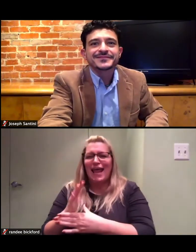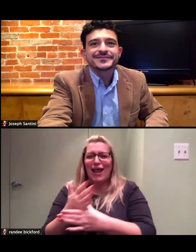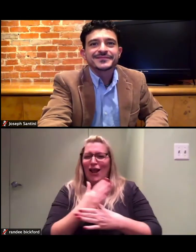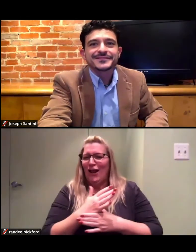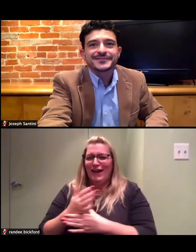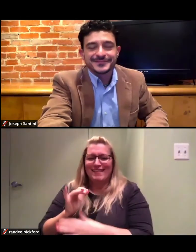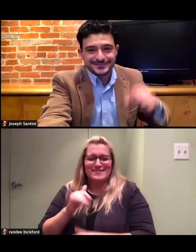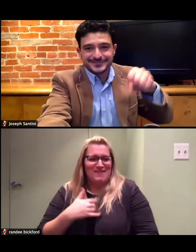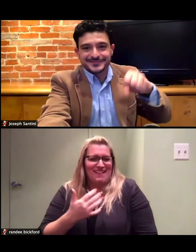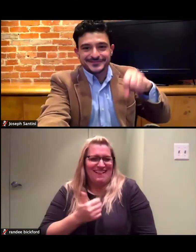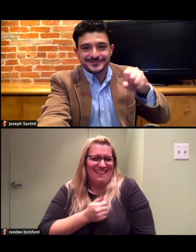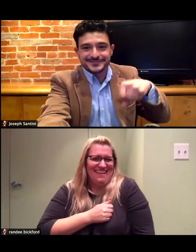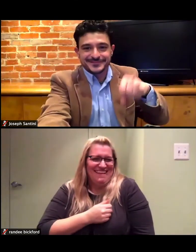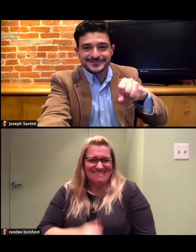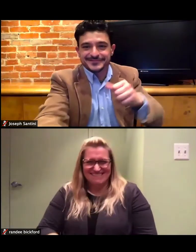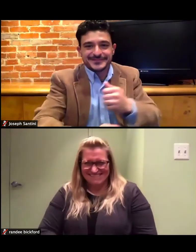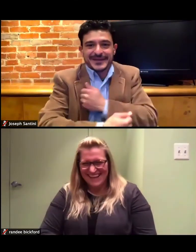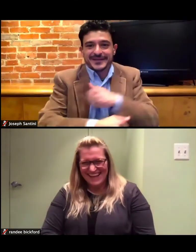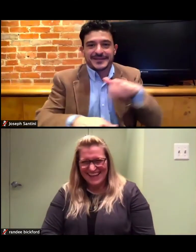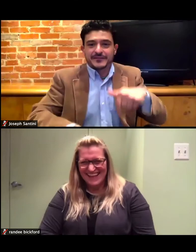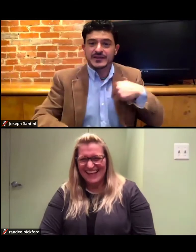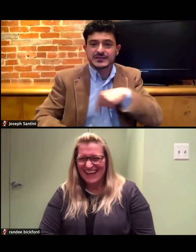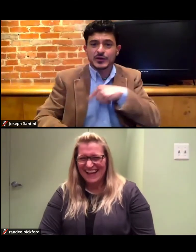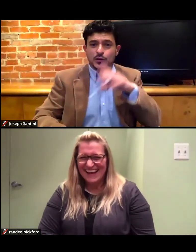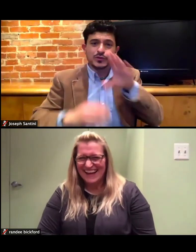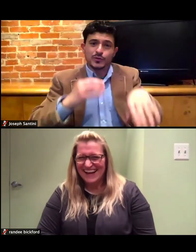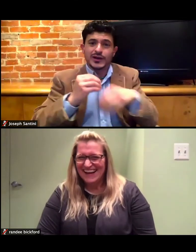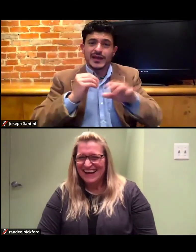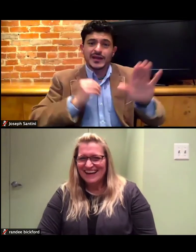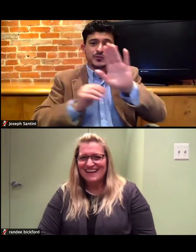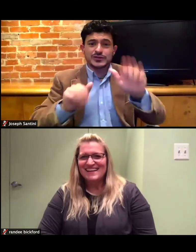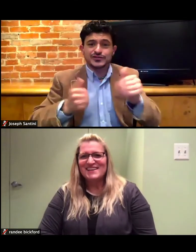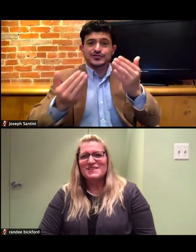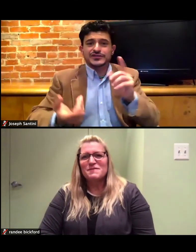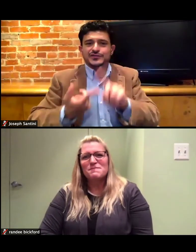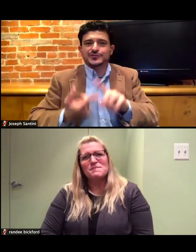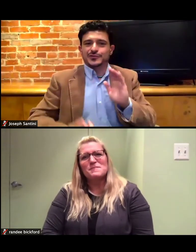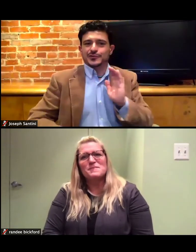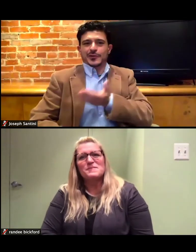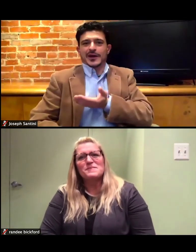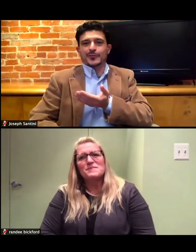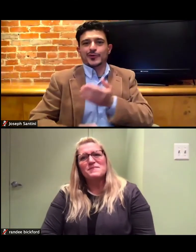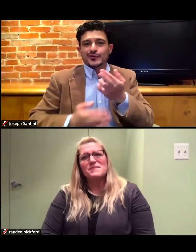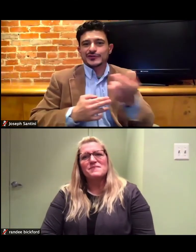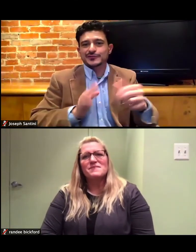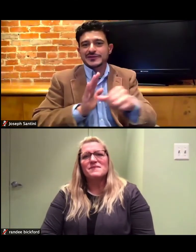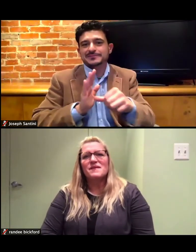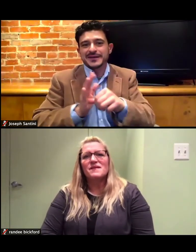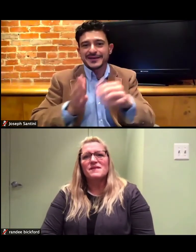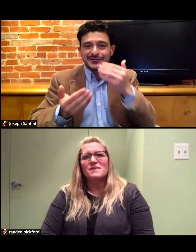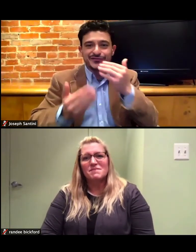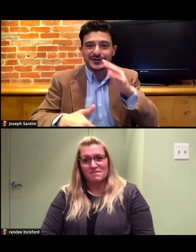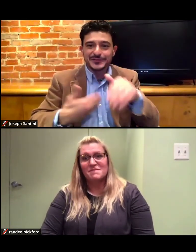This is what I love about teachers. We are so happy to share information. I love this and we'll be able to add more information